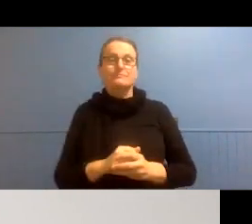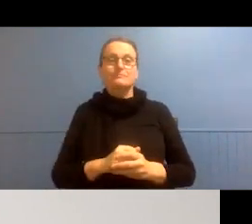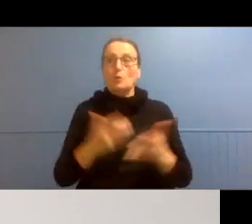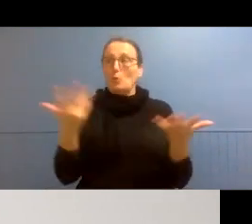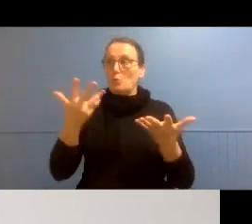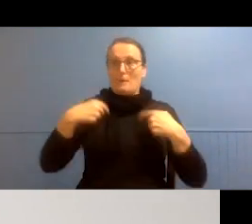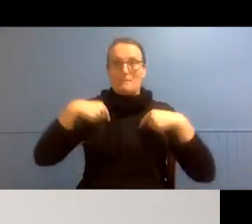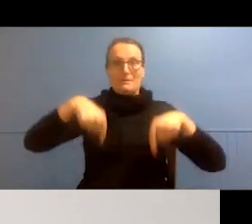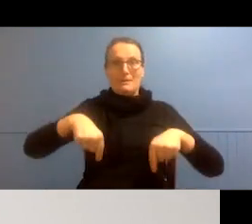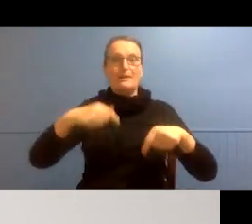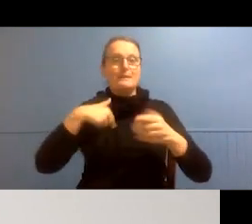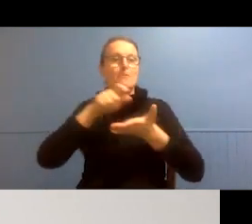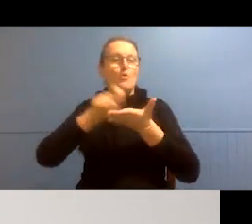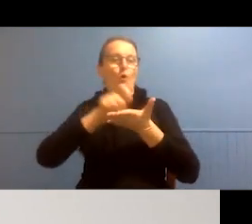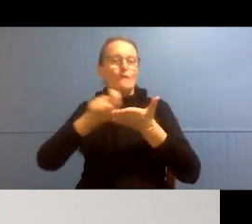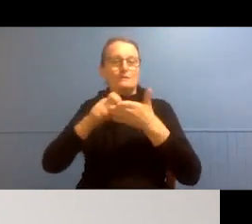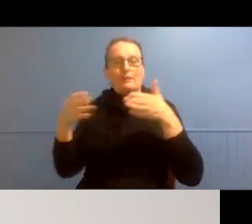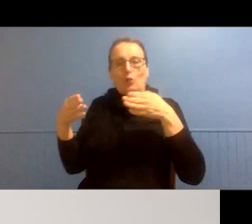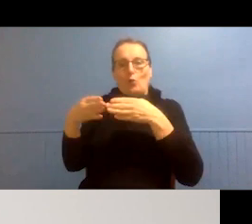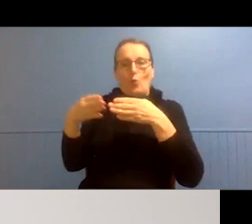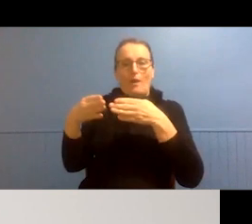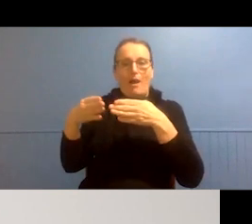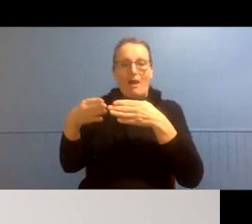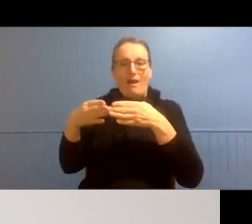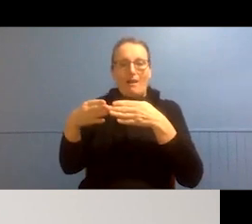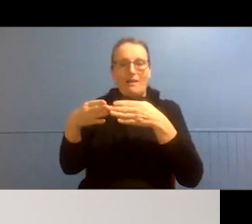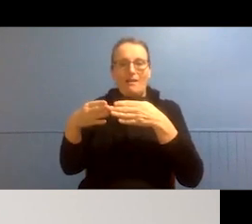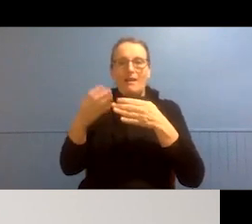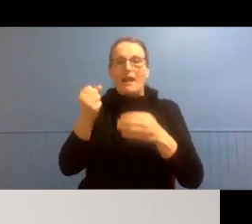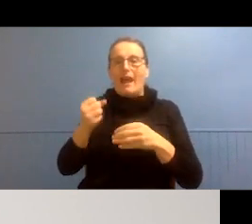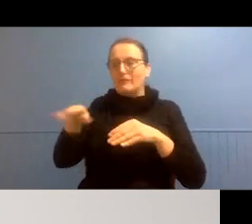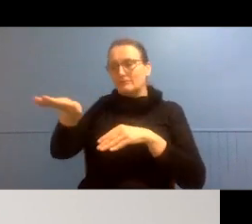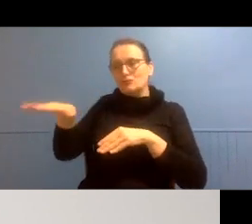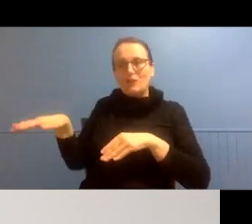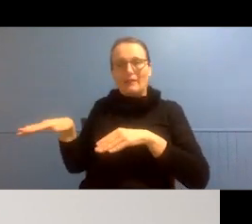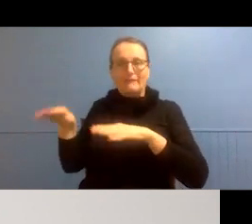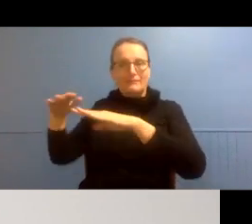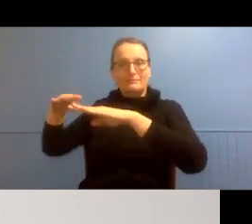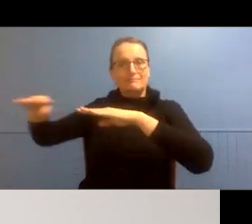corner of my office where there's two small book shelves behind me, a